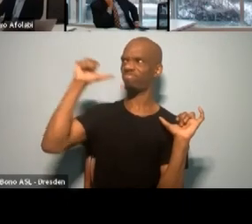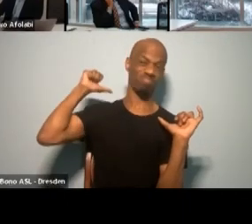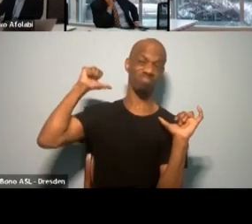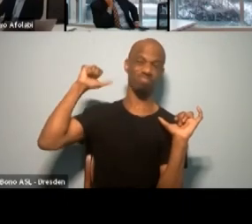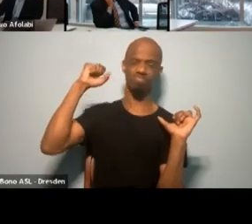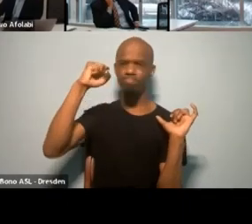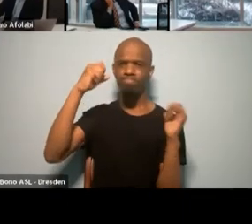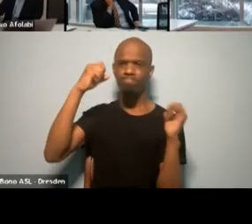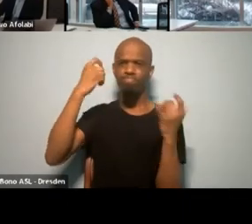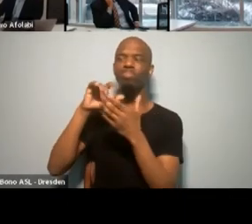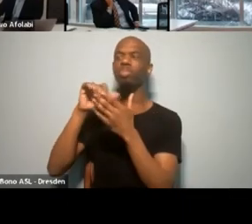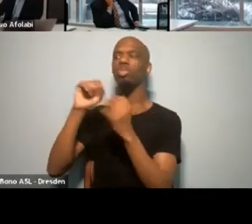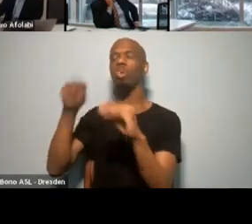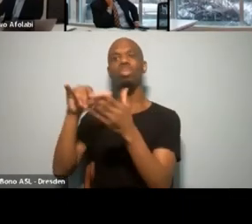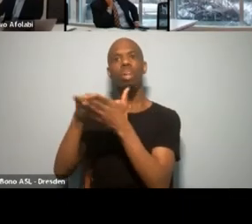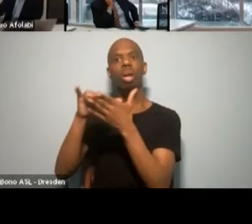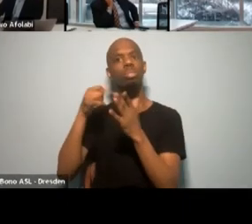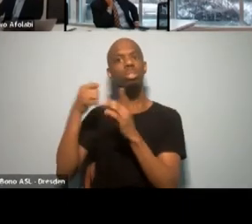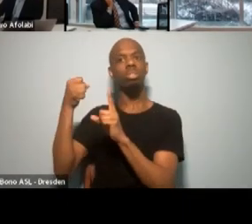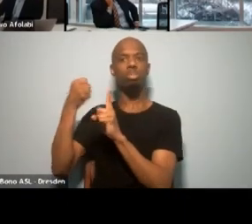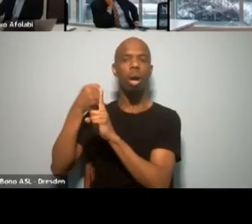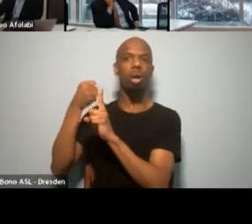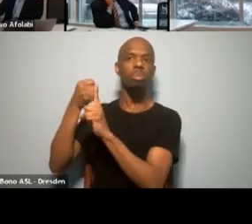And so while there are efforts at the institutional level,